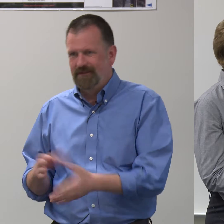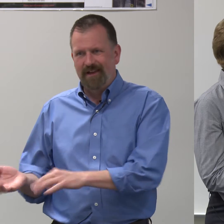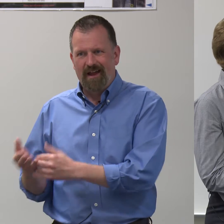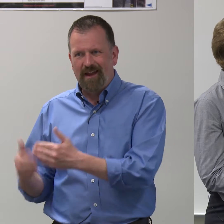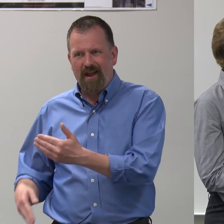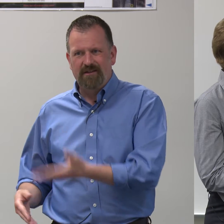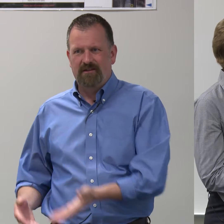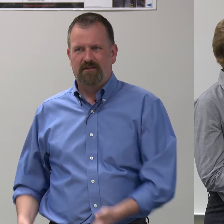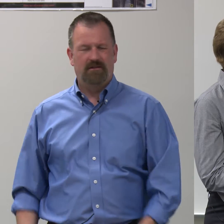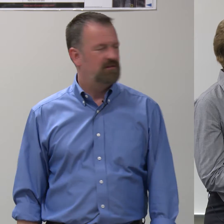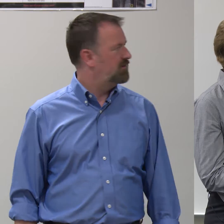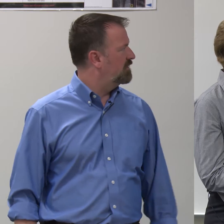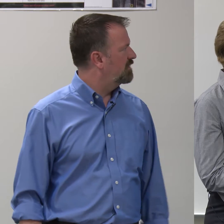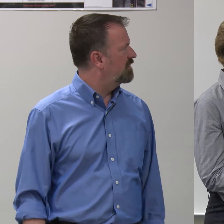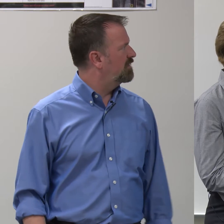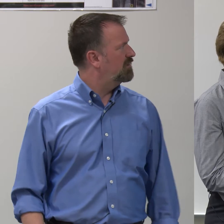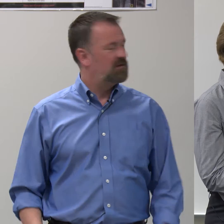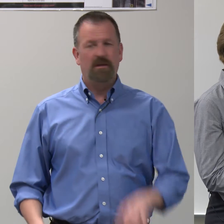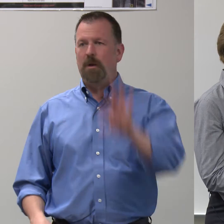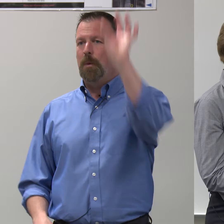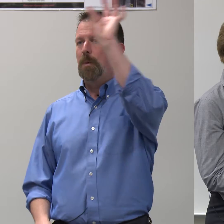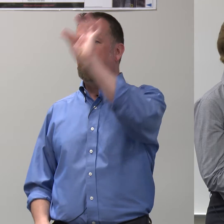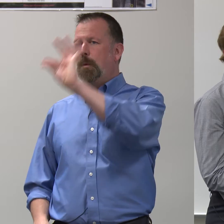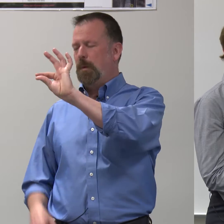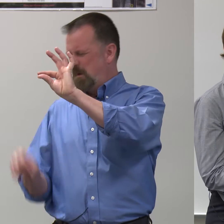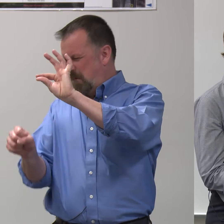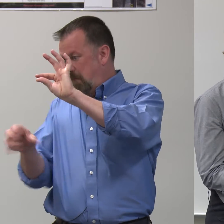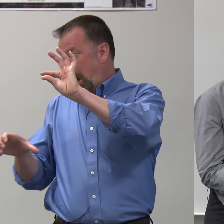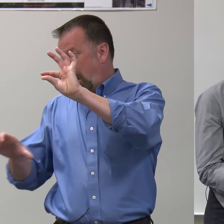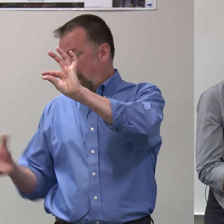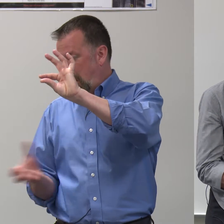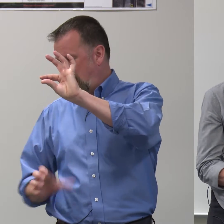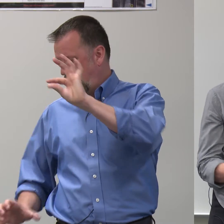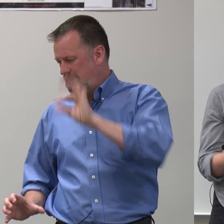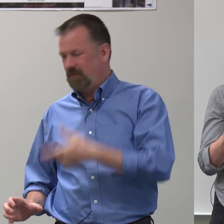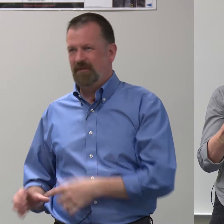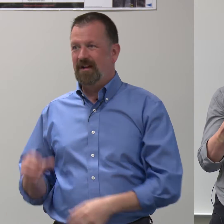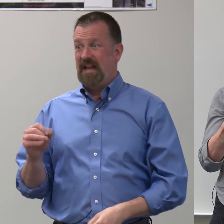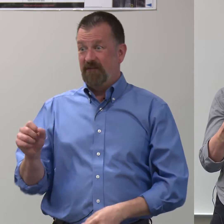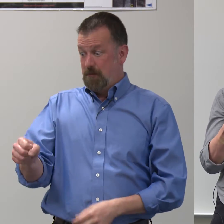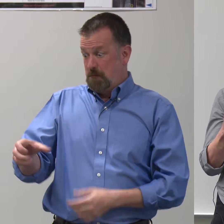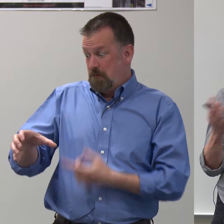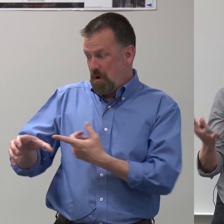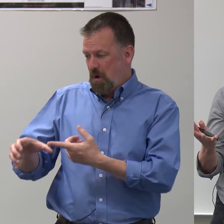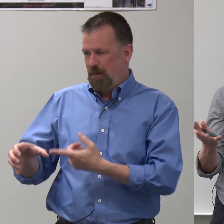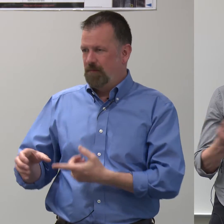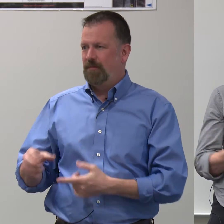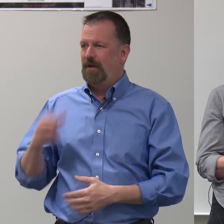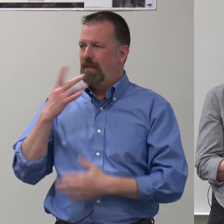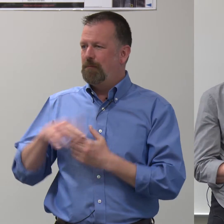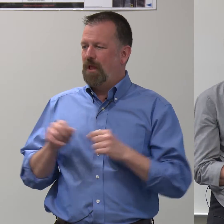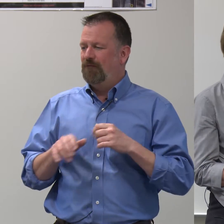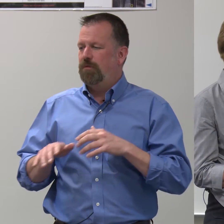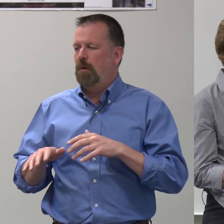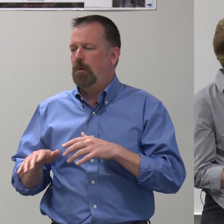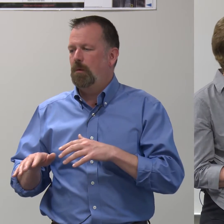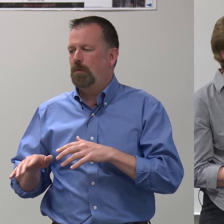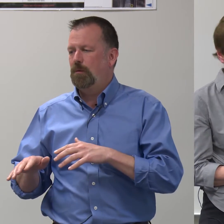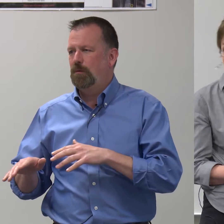and they're usually larger and less efficient because the larger something is, the less the blood flow.